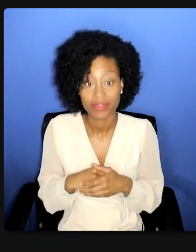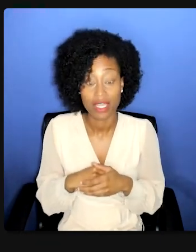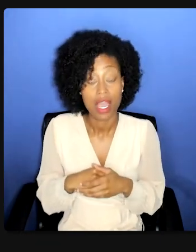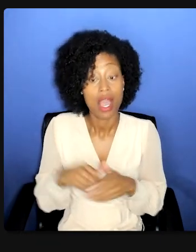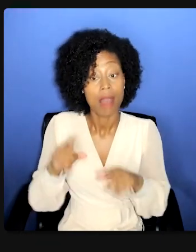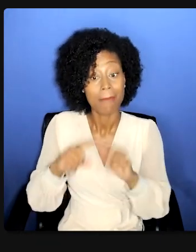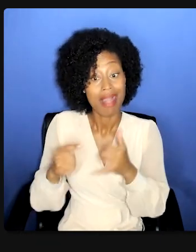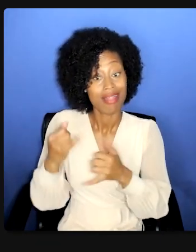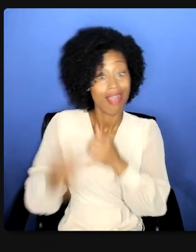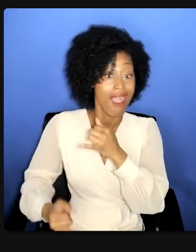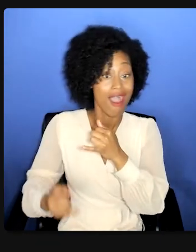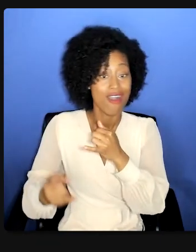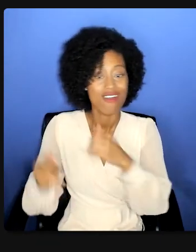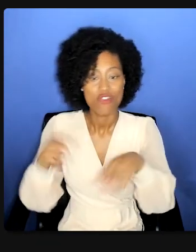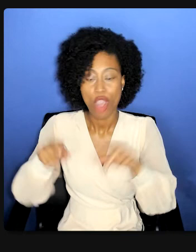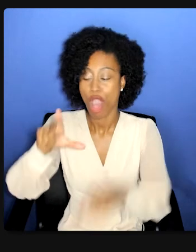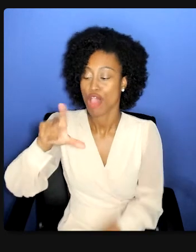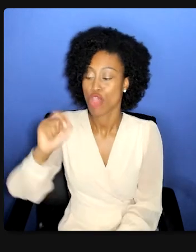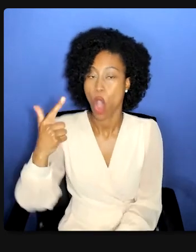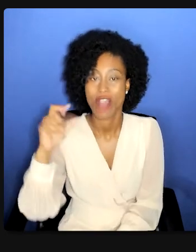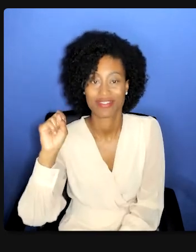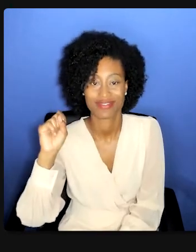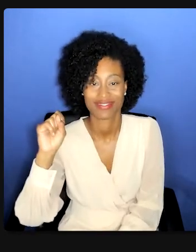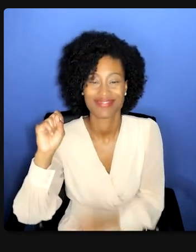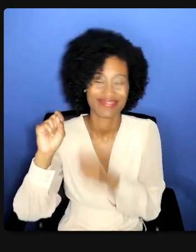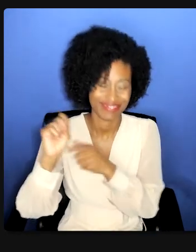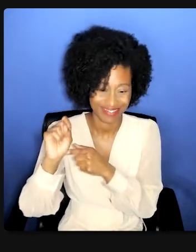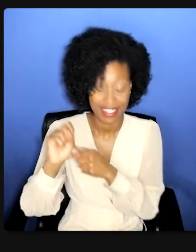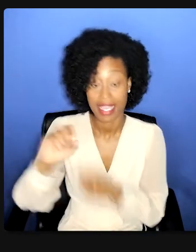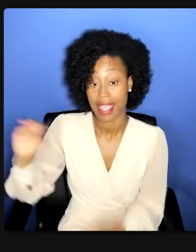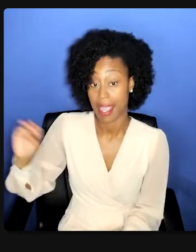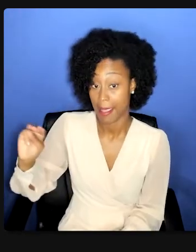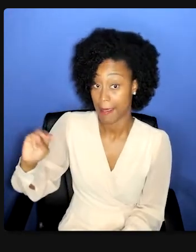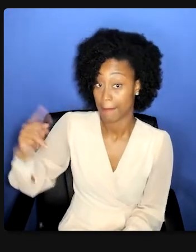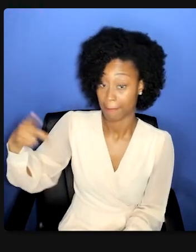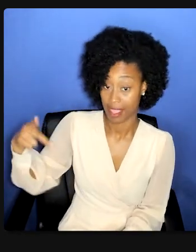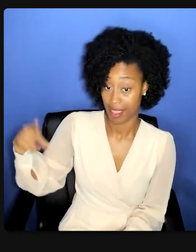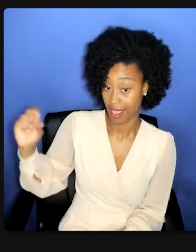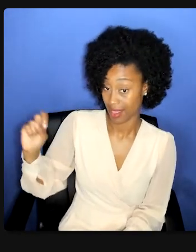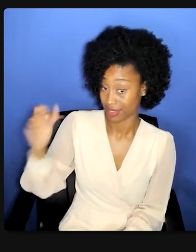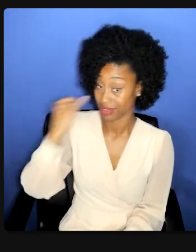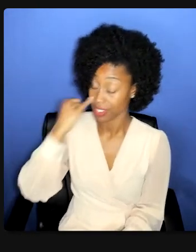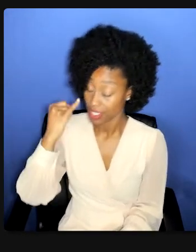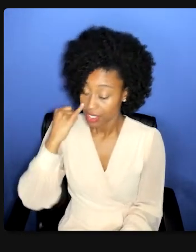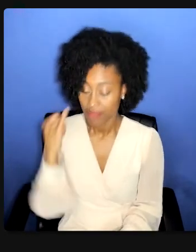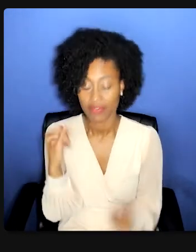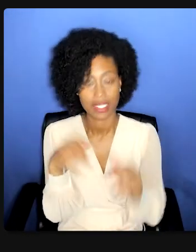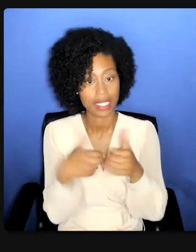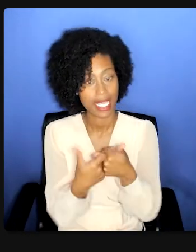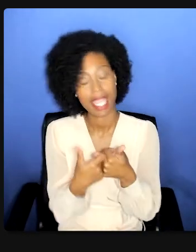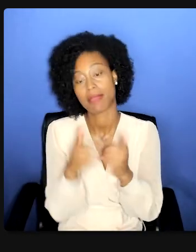And last, but not least, hat about logs? Right, MPS, when a game server processes exits